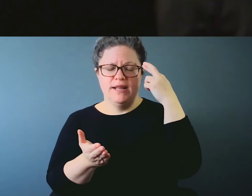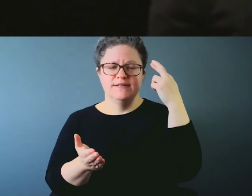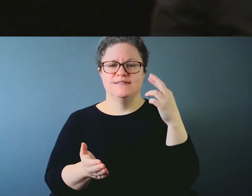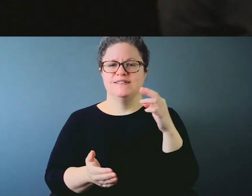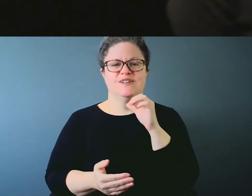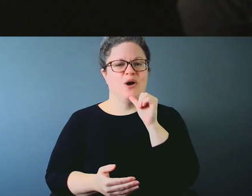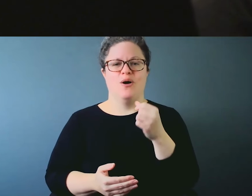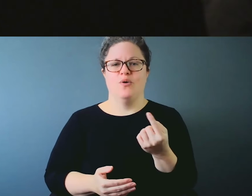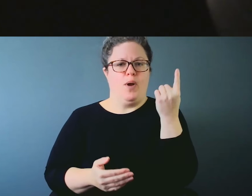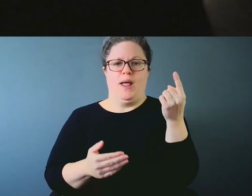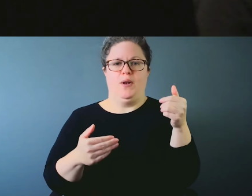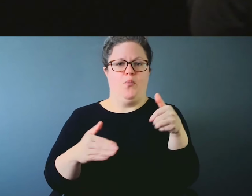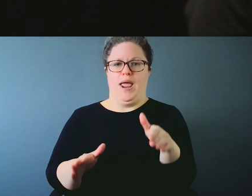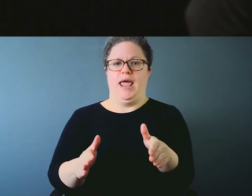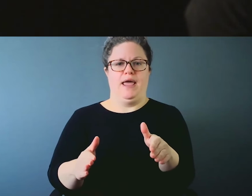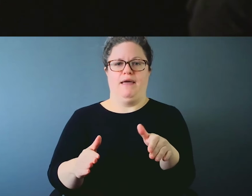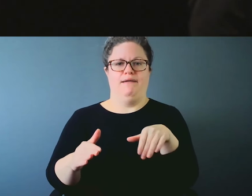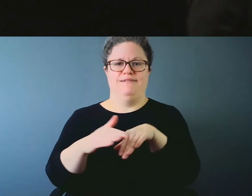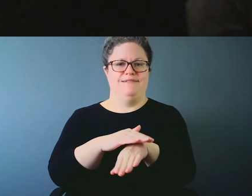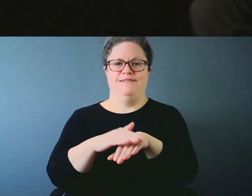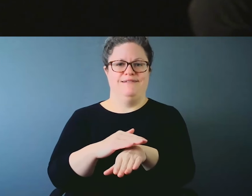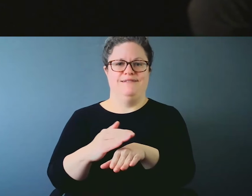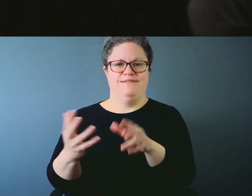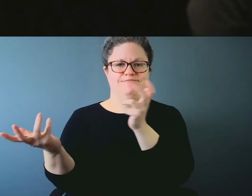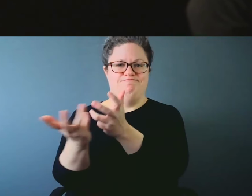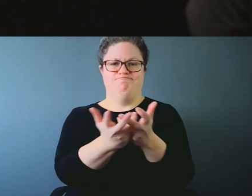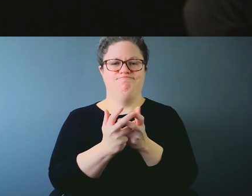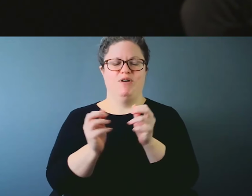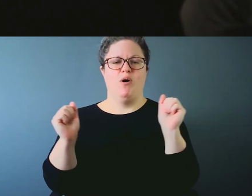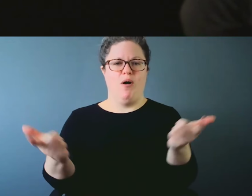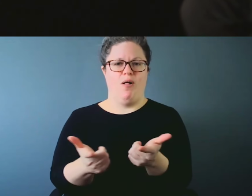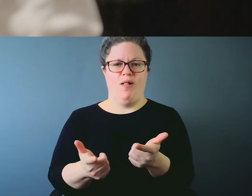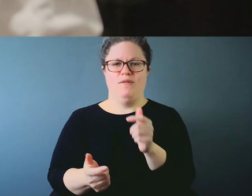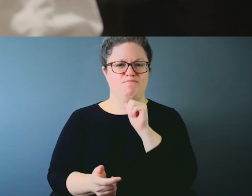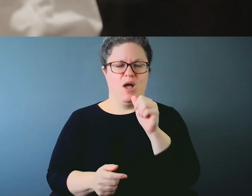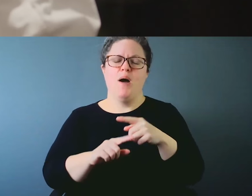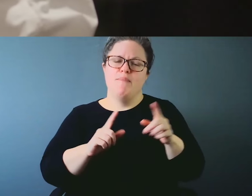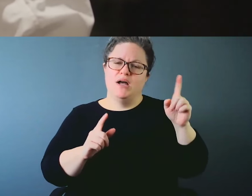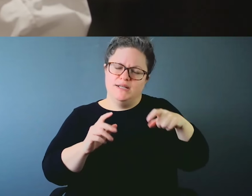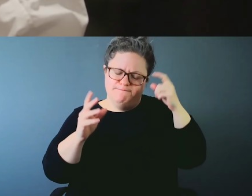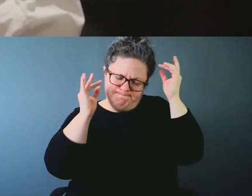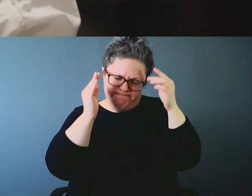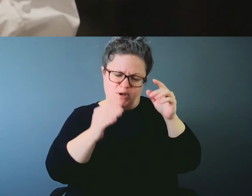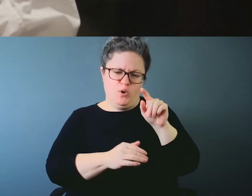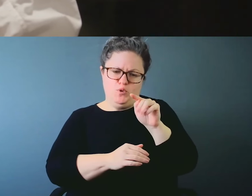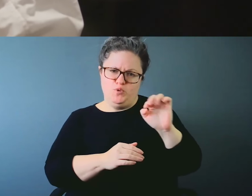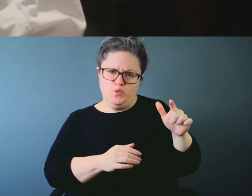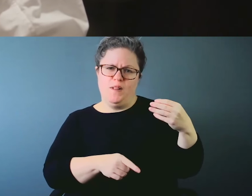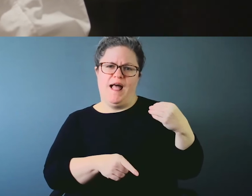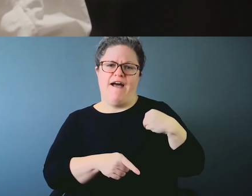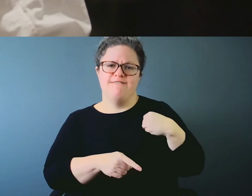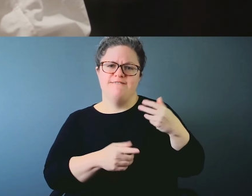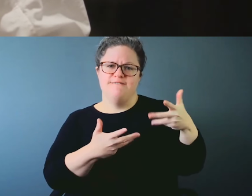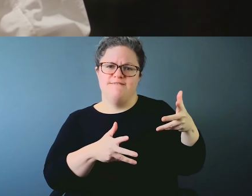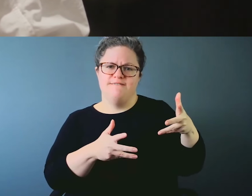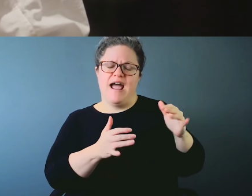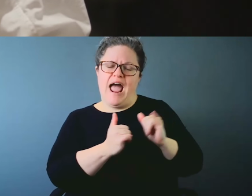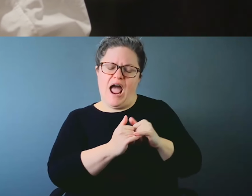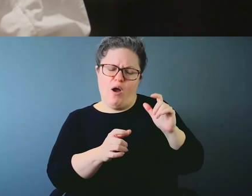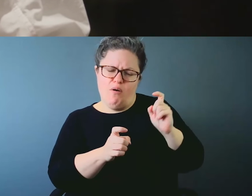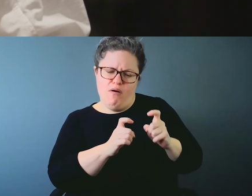that is perfect for everyone. But it's looking at the tools that we have and how we can use those tools in different ways.